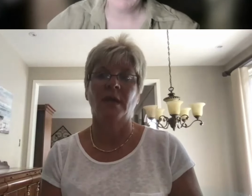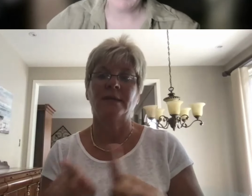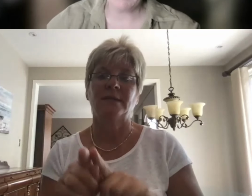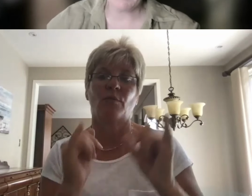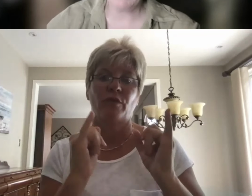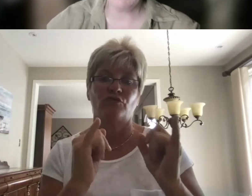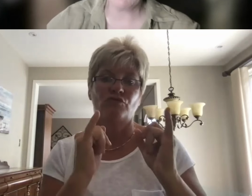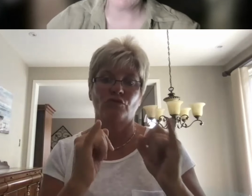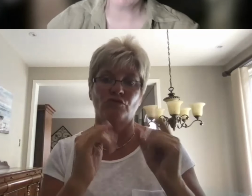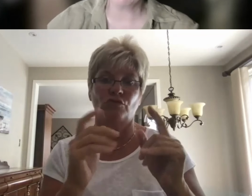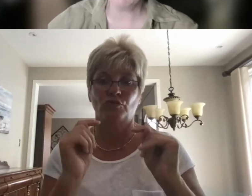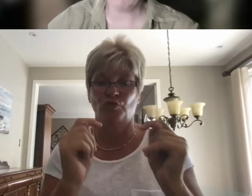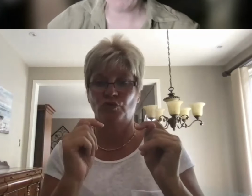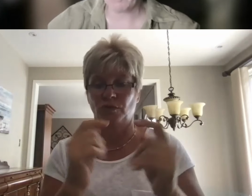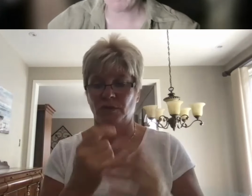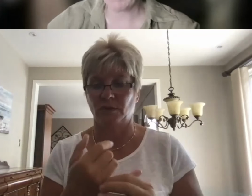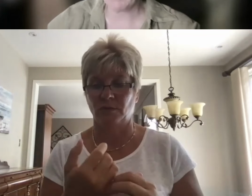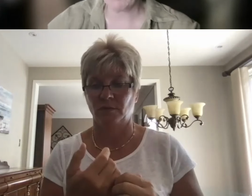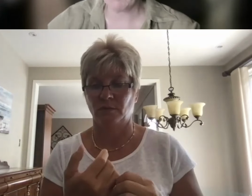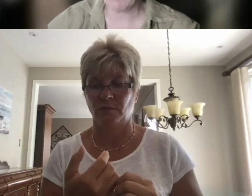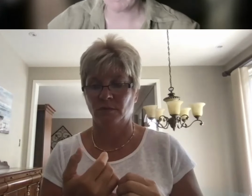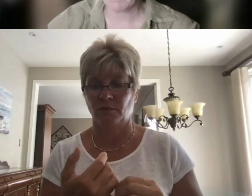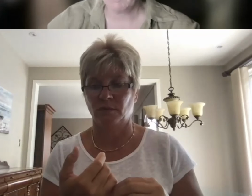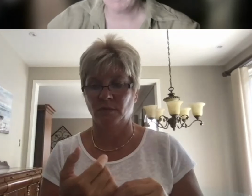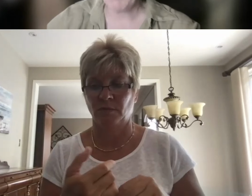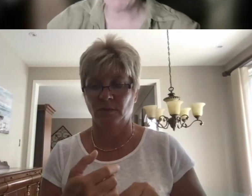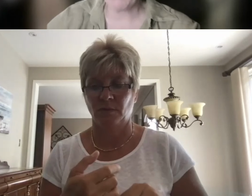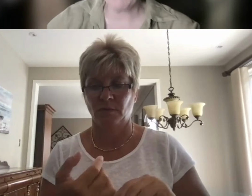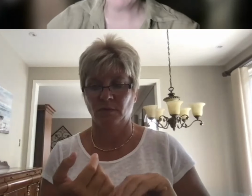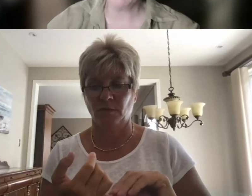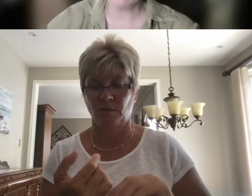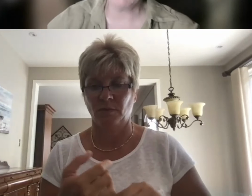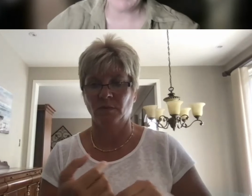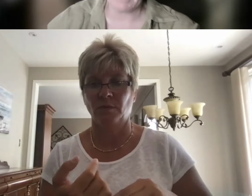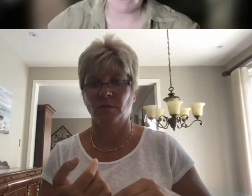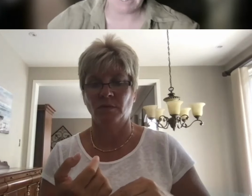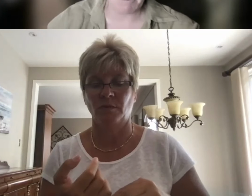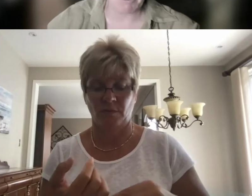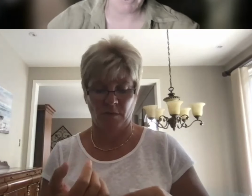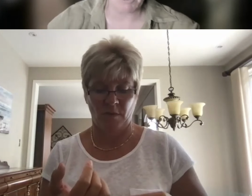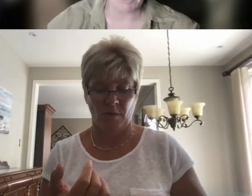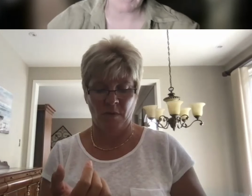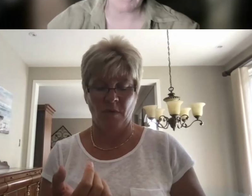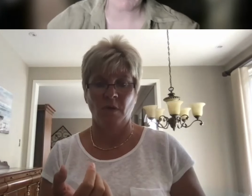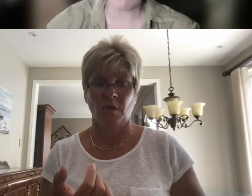They say this is good for struggling students. But the further your learning approach is